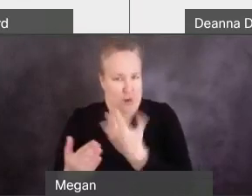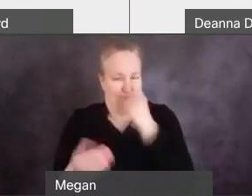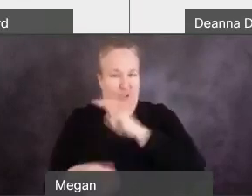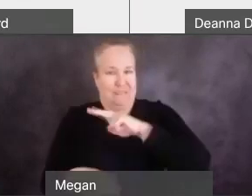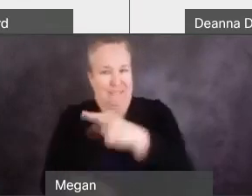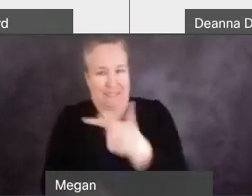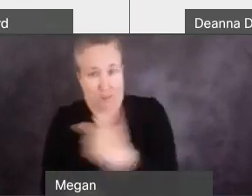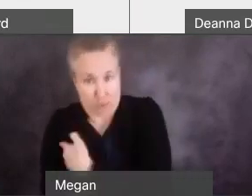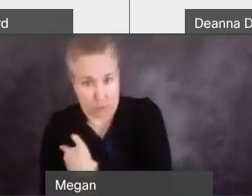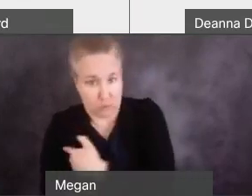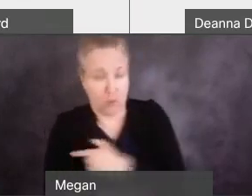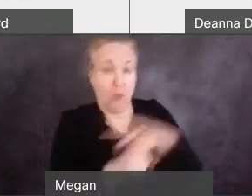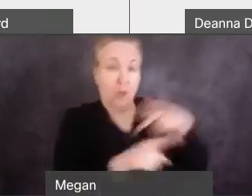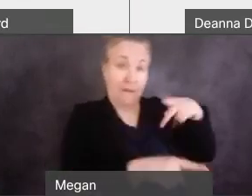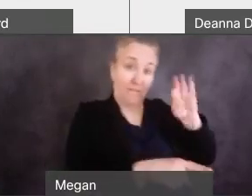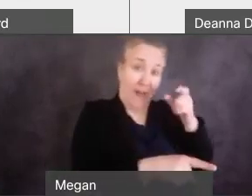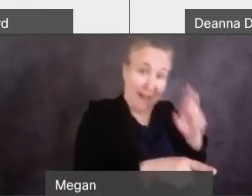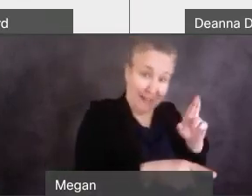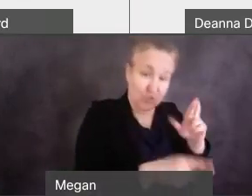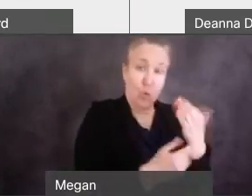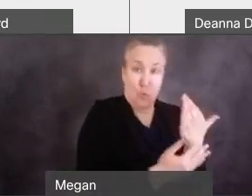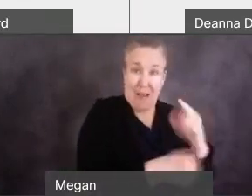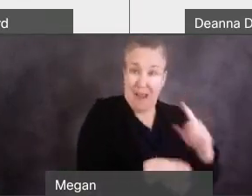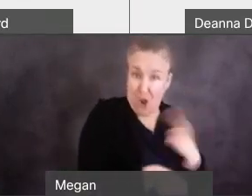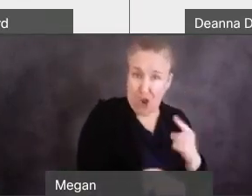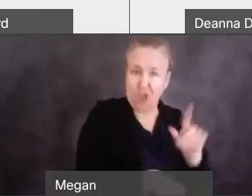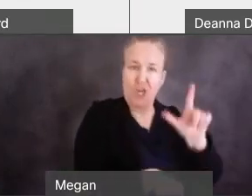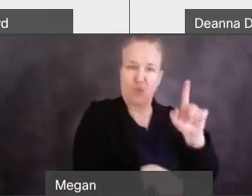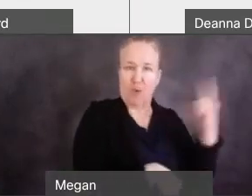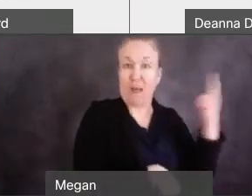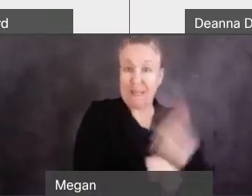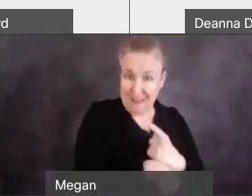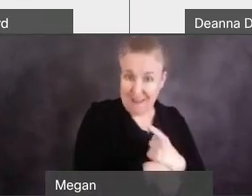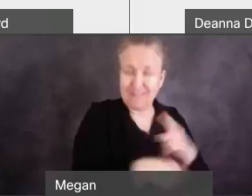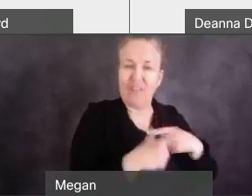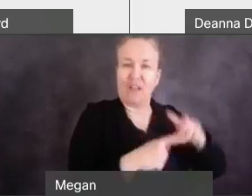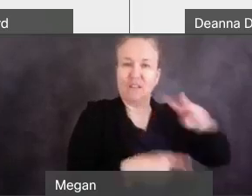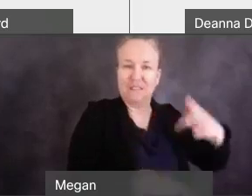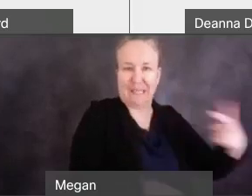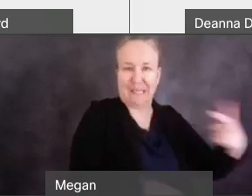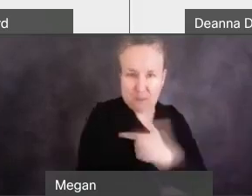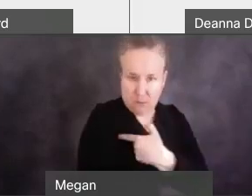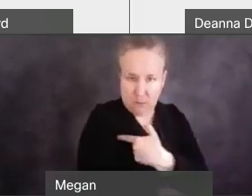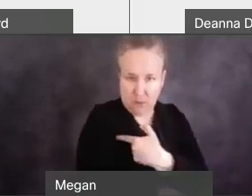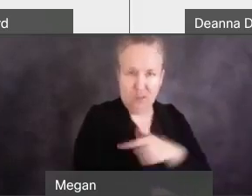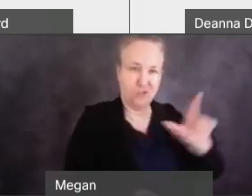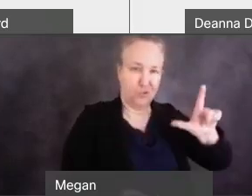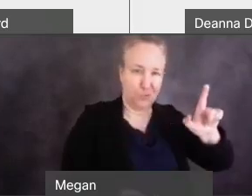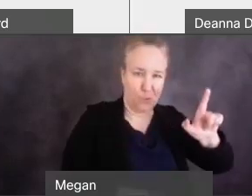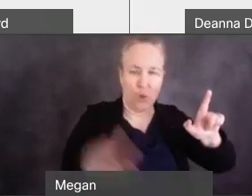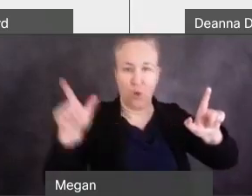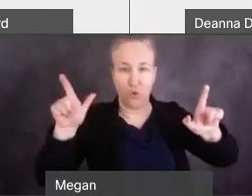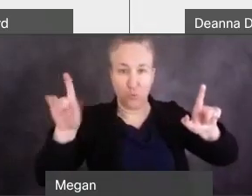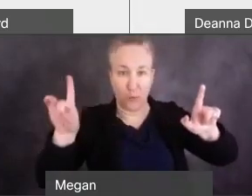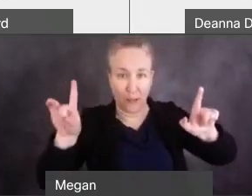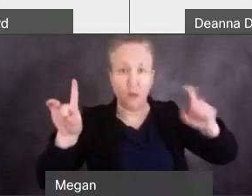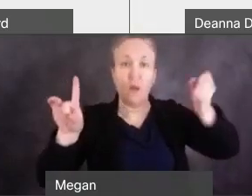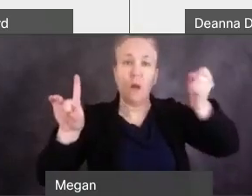of a 21-day interval before we give that second dose. However, both vaccines are approved for